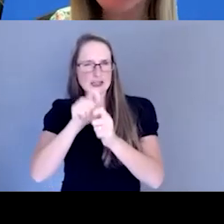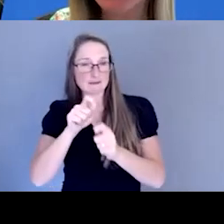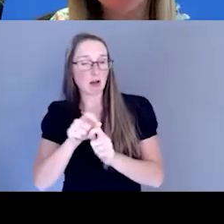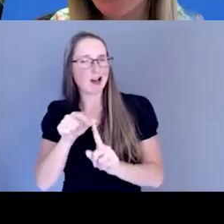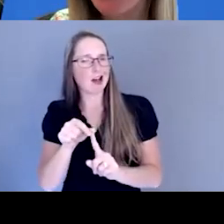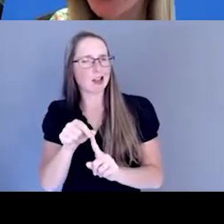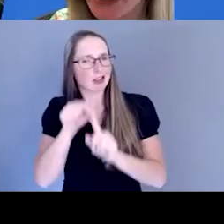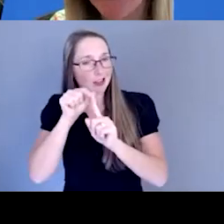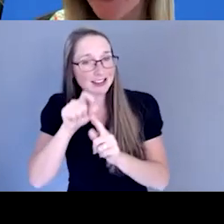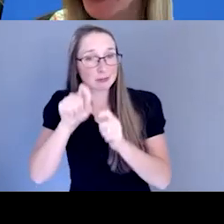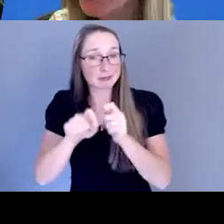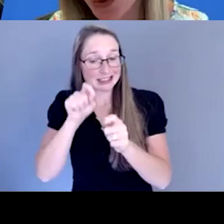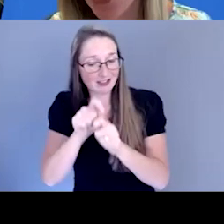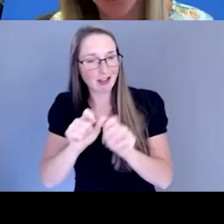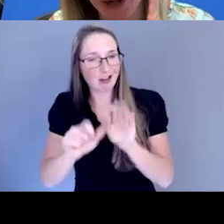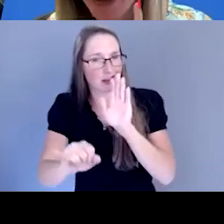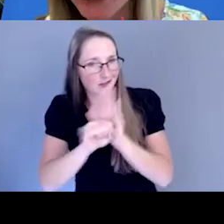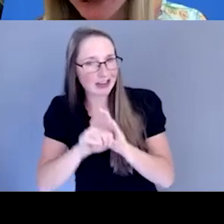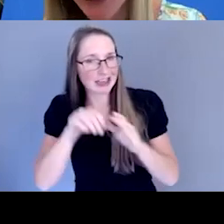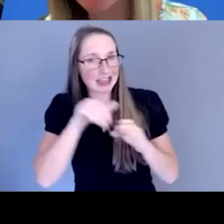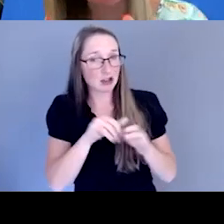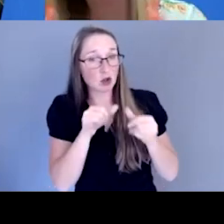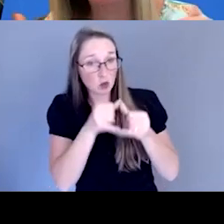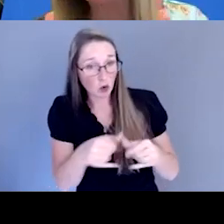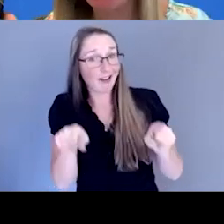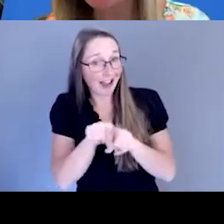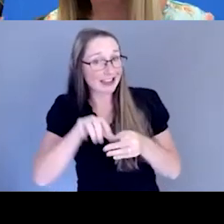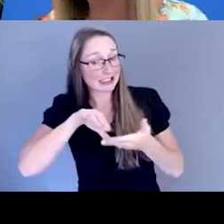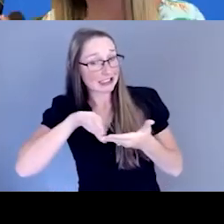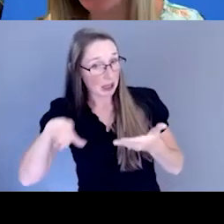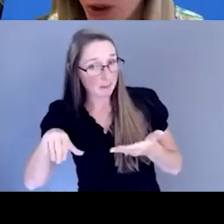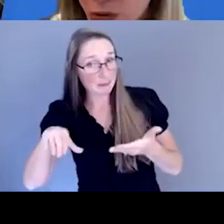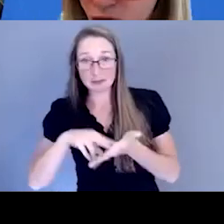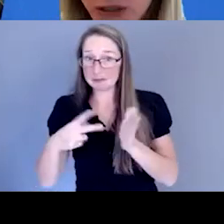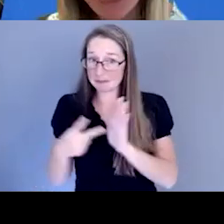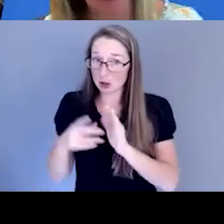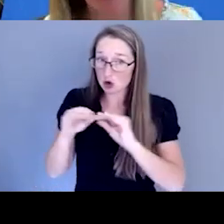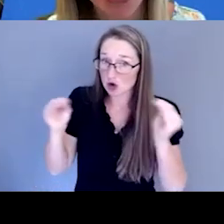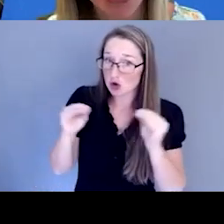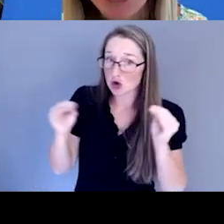specifically identified in the award as exempt, meaning no strings attached,